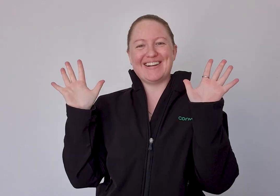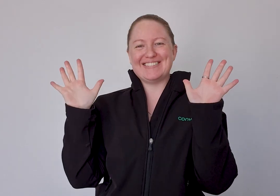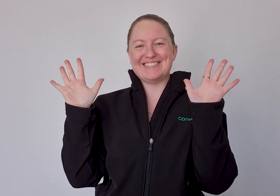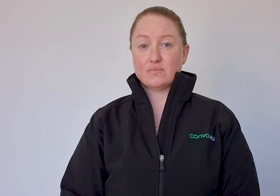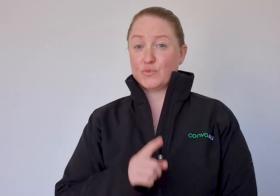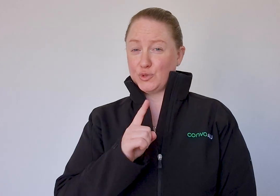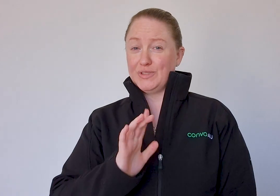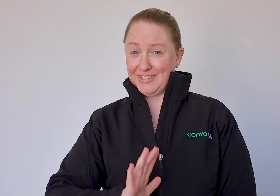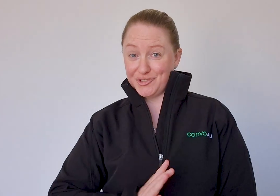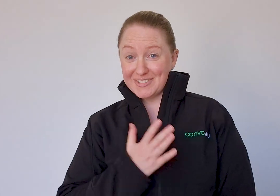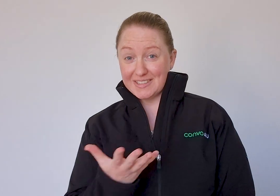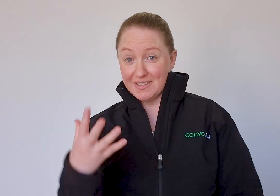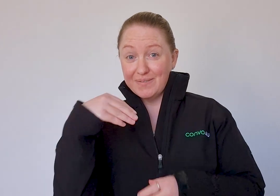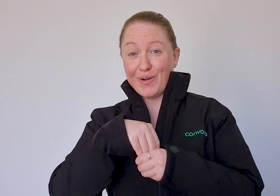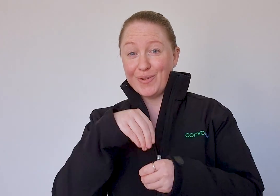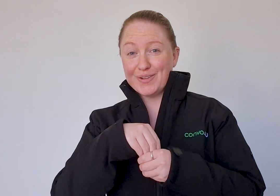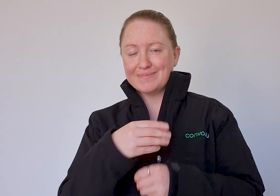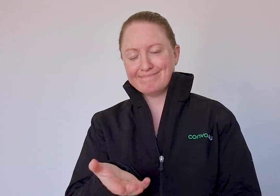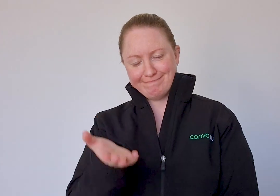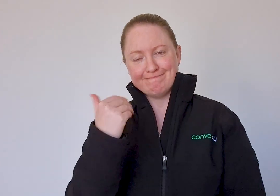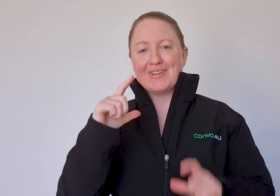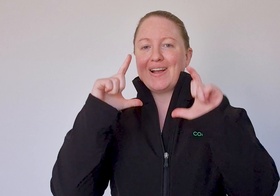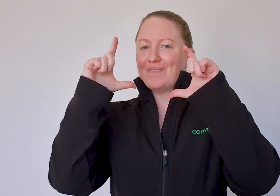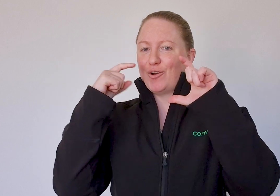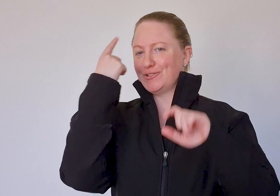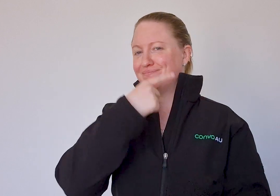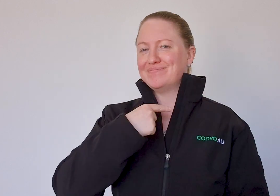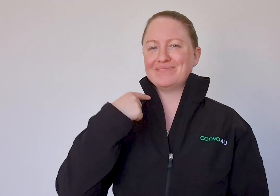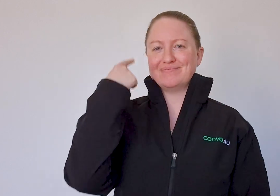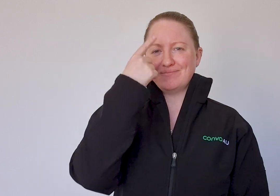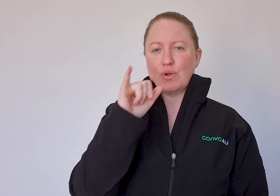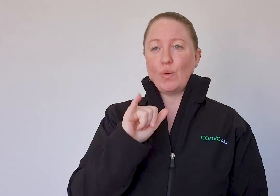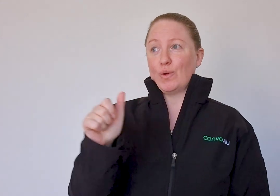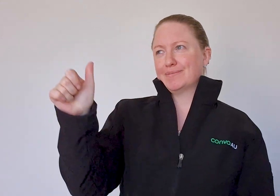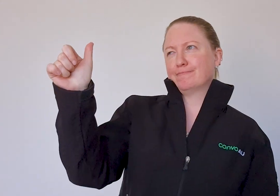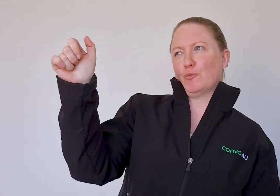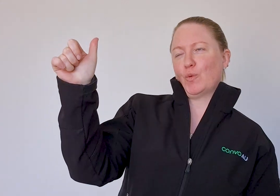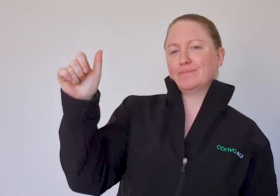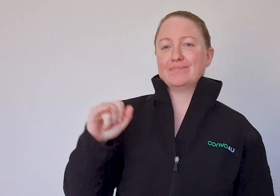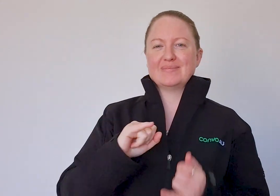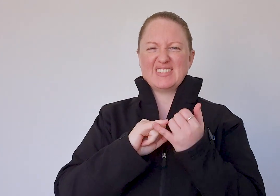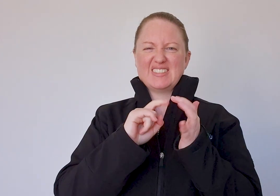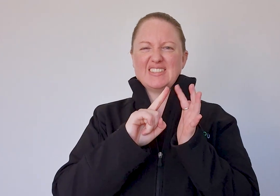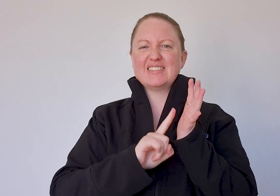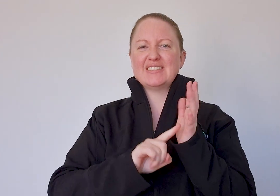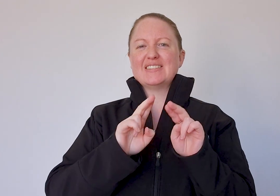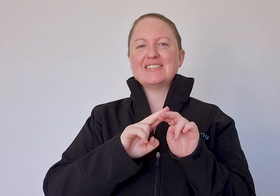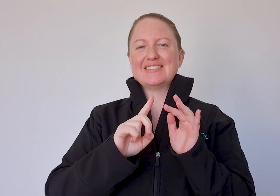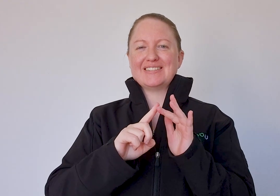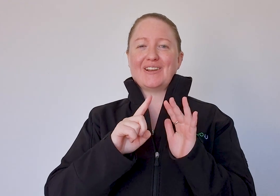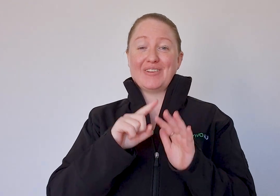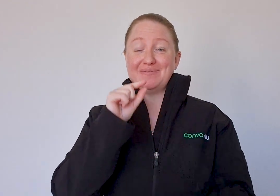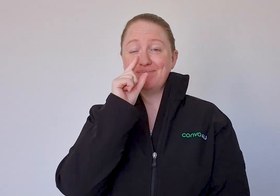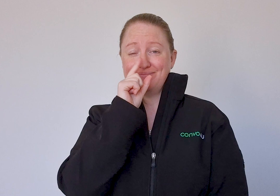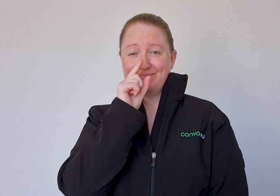If you’re interested, please share your headshot (or a selfie!),